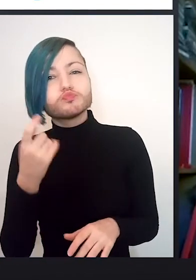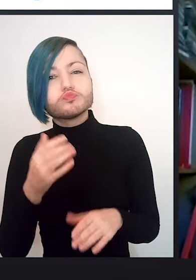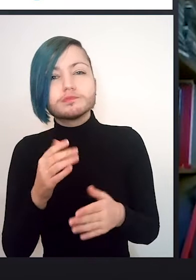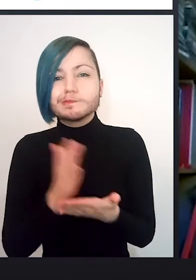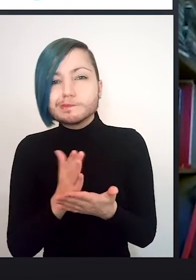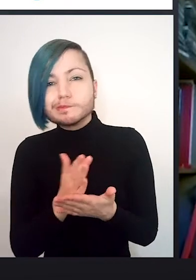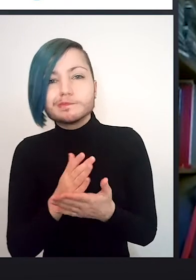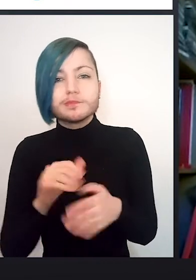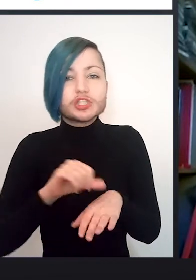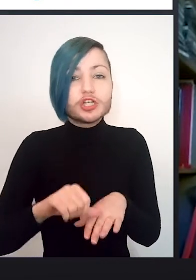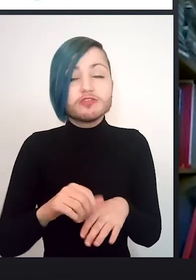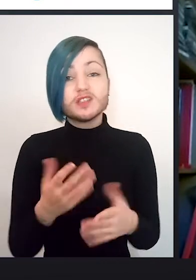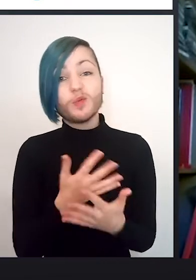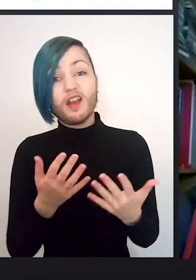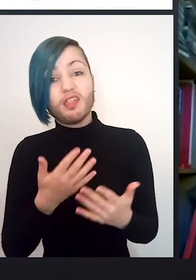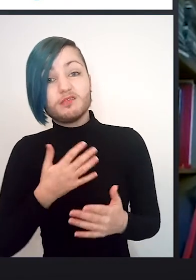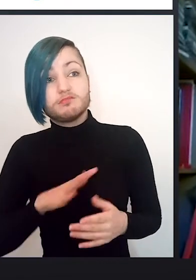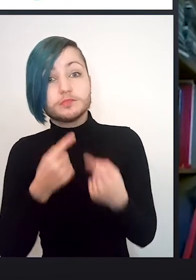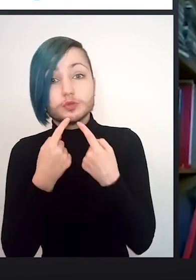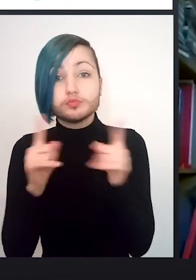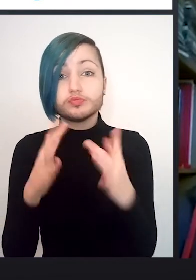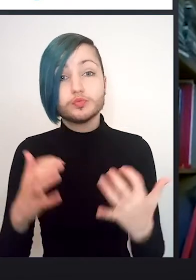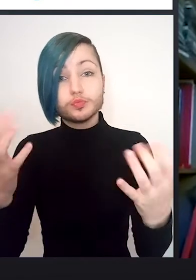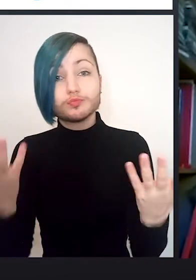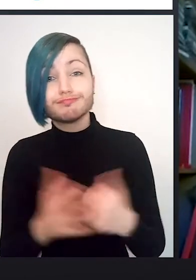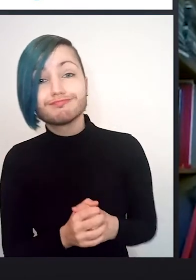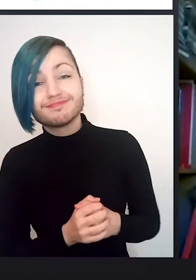So, did you have final messages that you wanted to send out there?